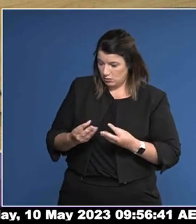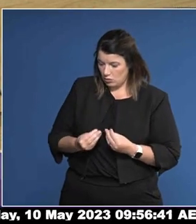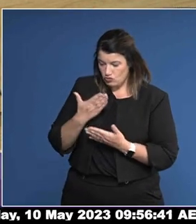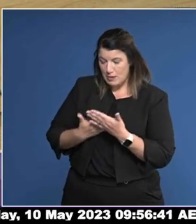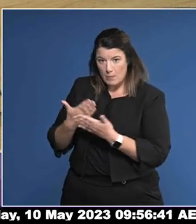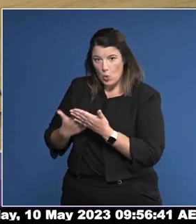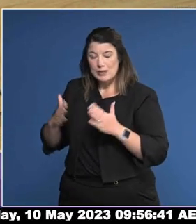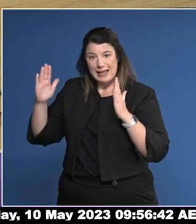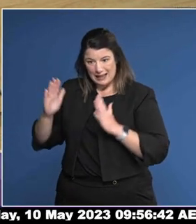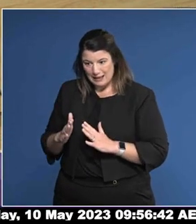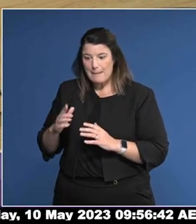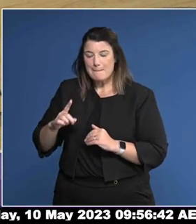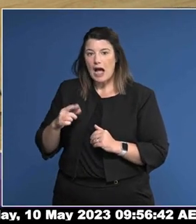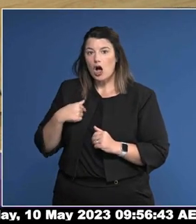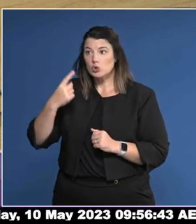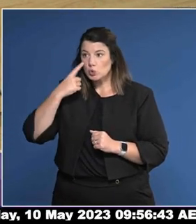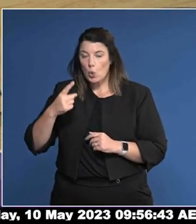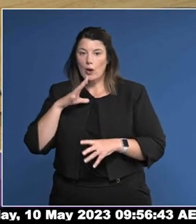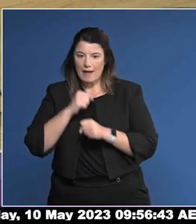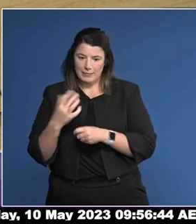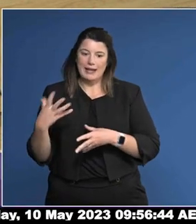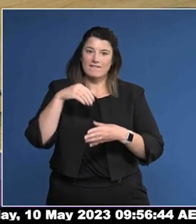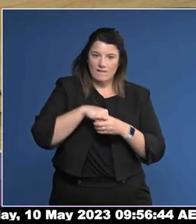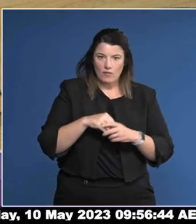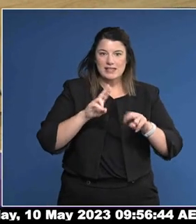is the active intervention that occurred with this family from the department.